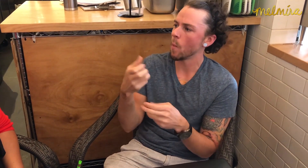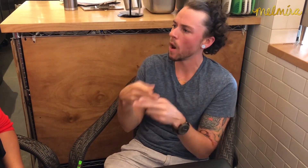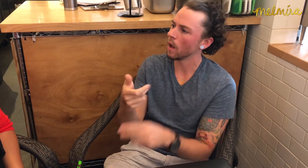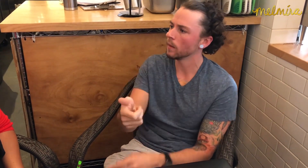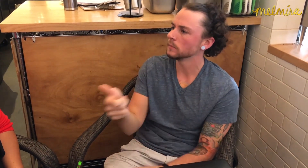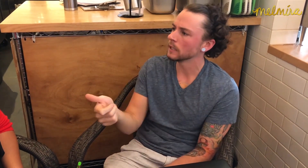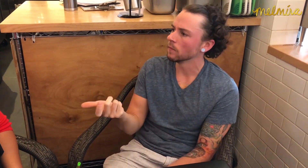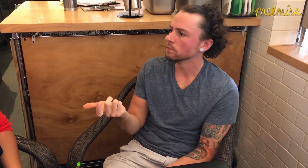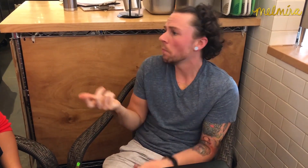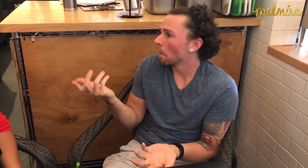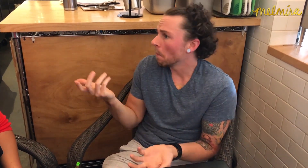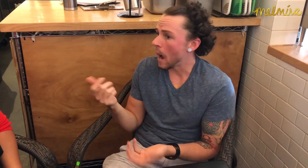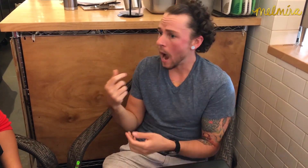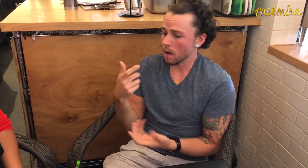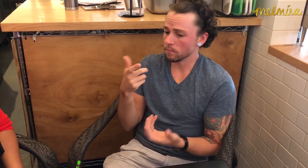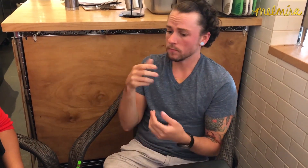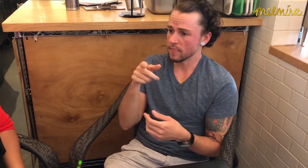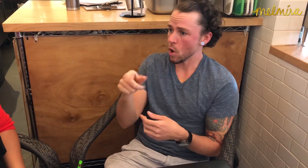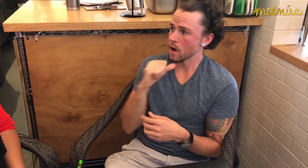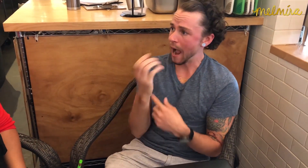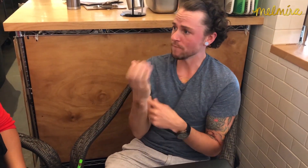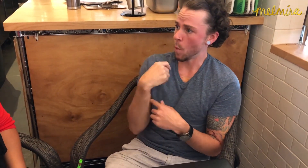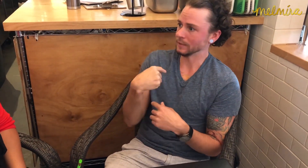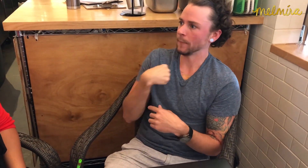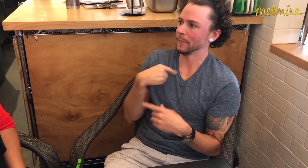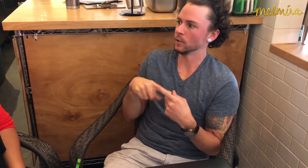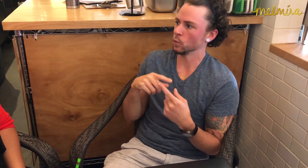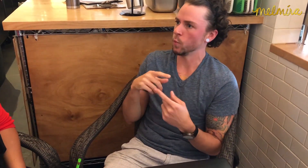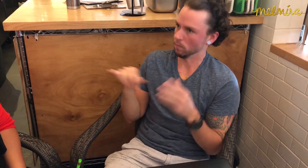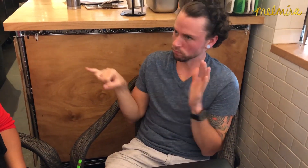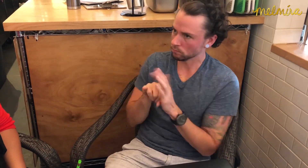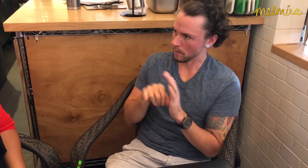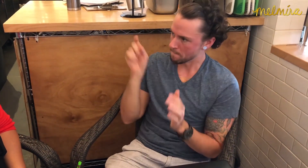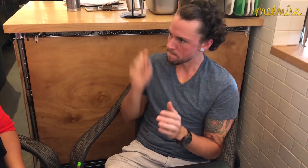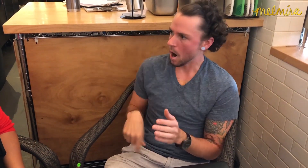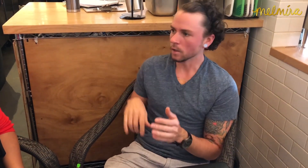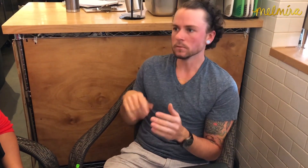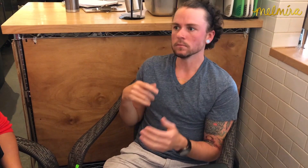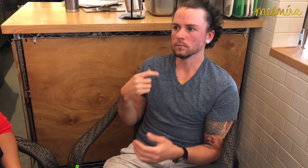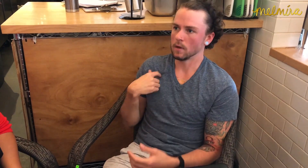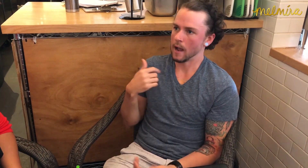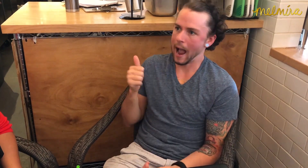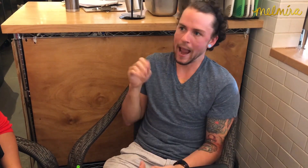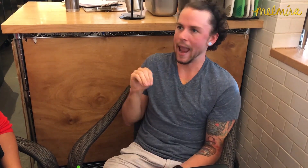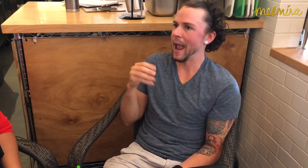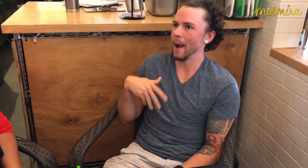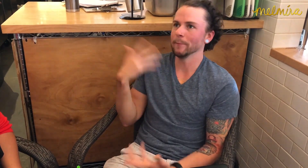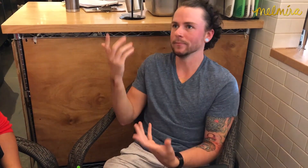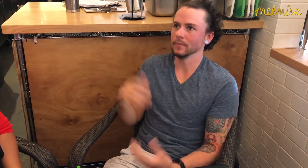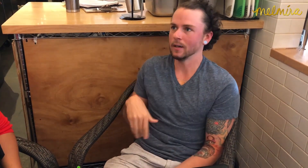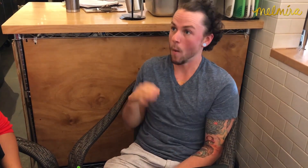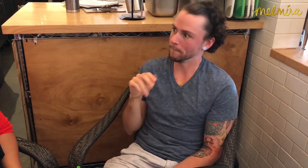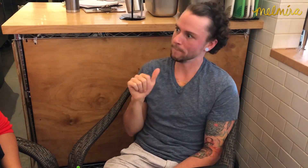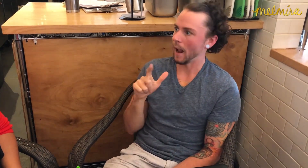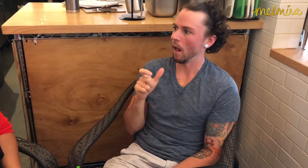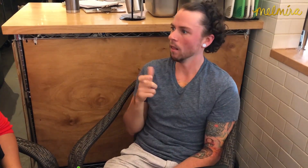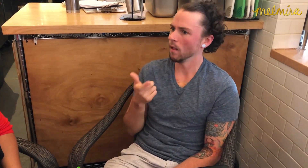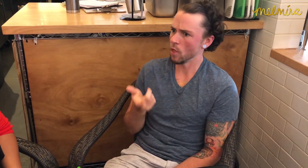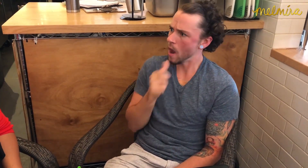about what they want to call themselves? They're not forcing me to identify myself as a male.